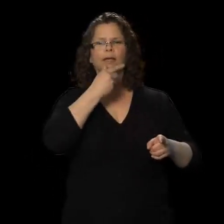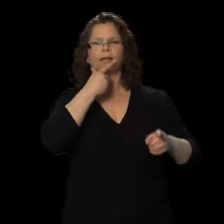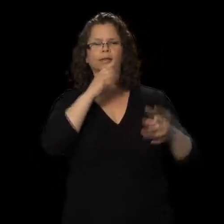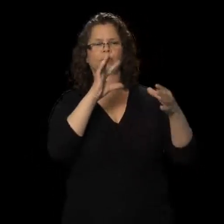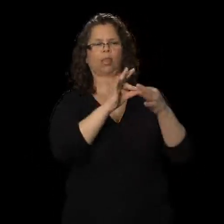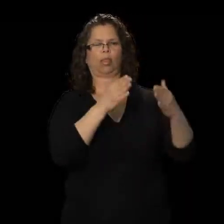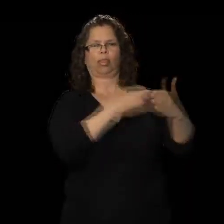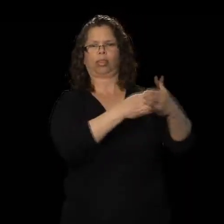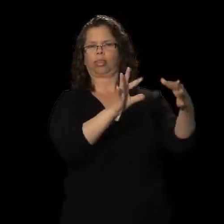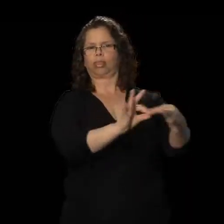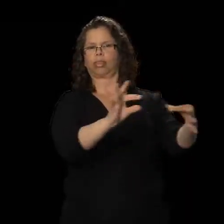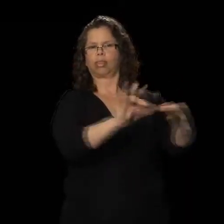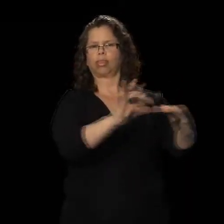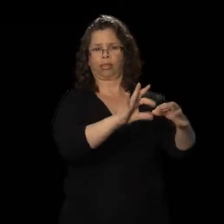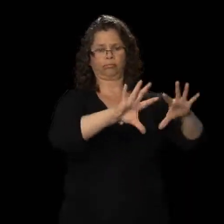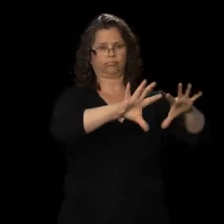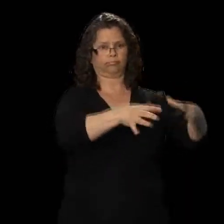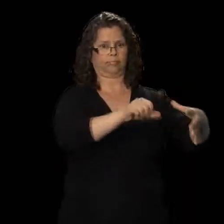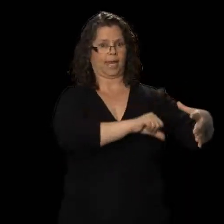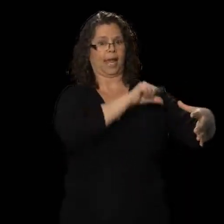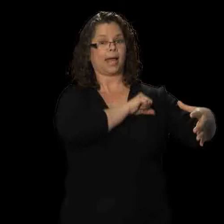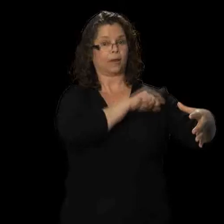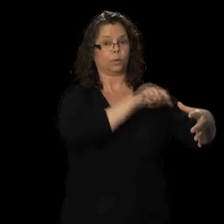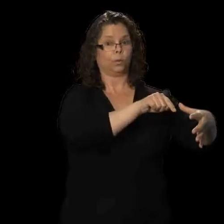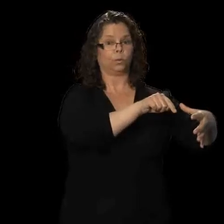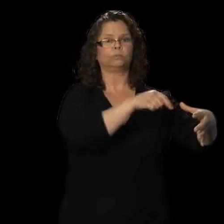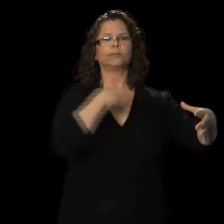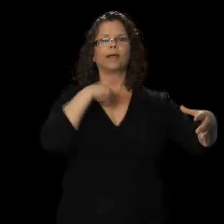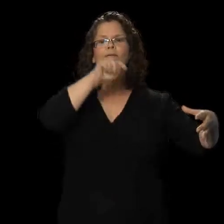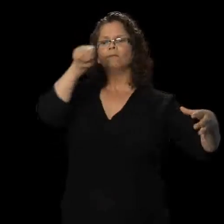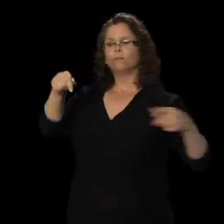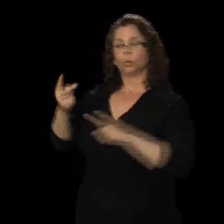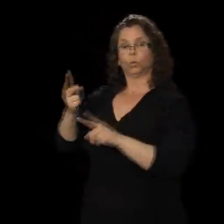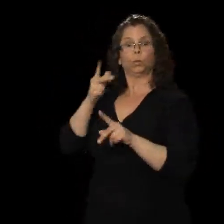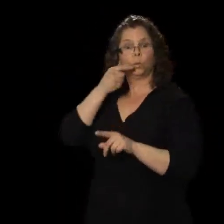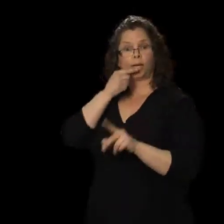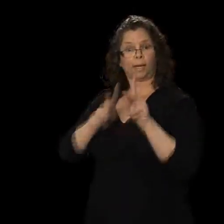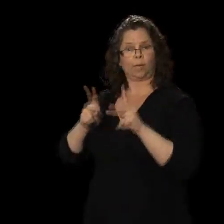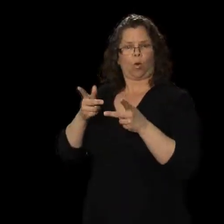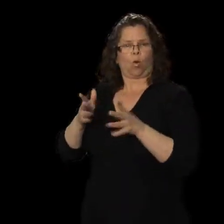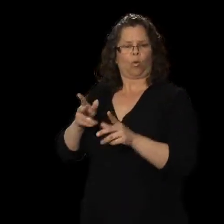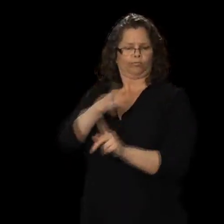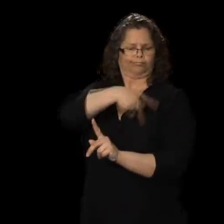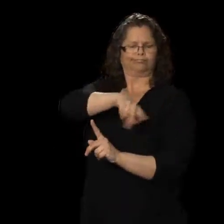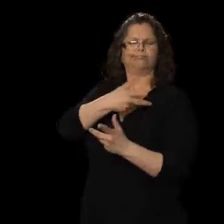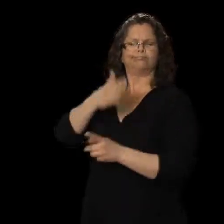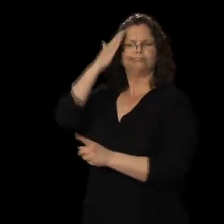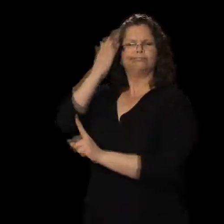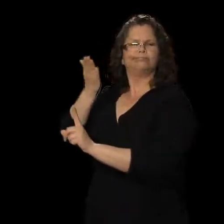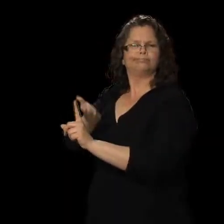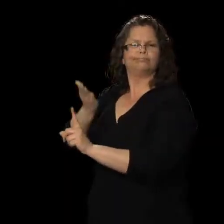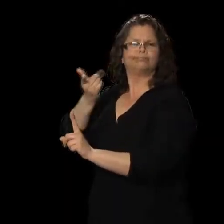the only two “out” gay workers are targeted repeatedly for ridicule and practical jokes.